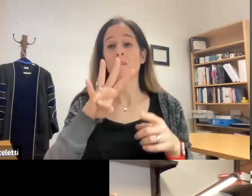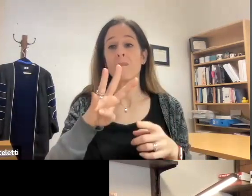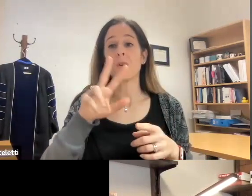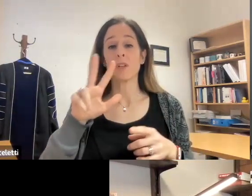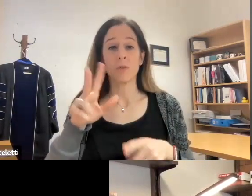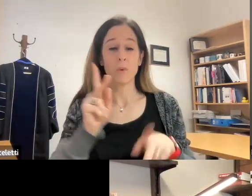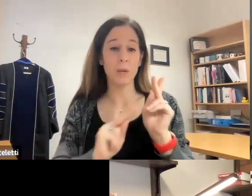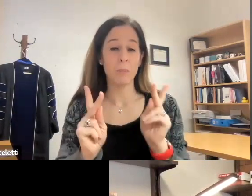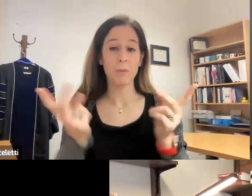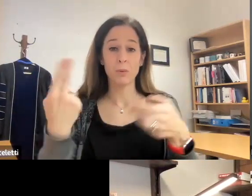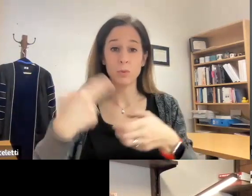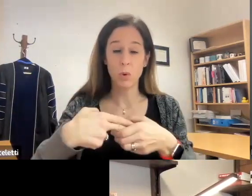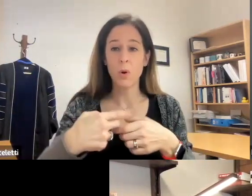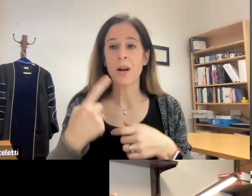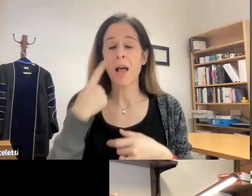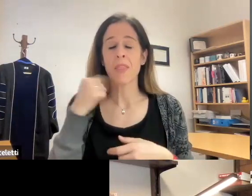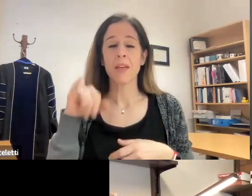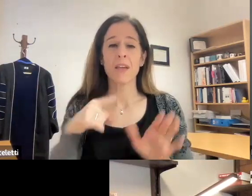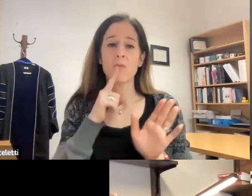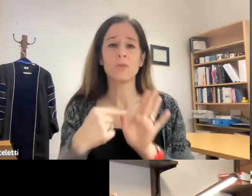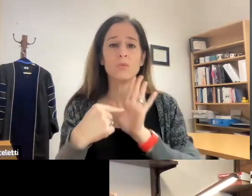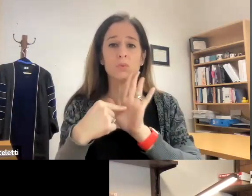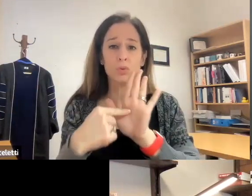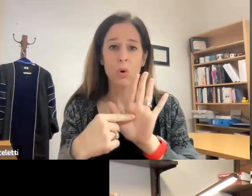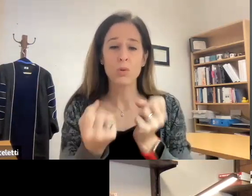I want to just acknowledge that we're up to 43 people who